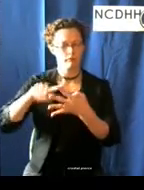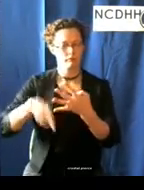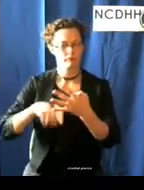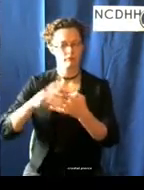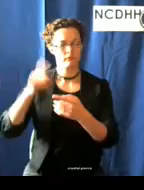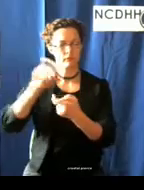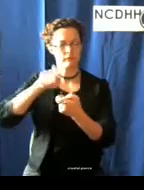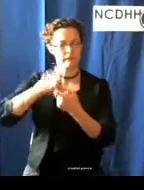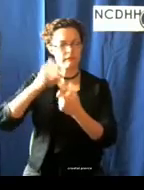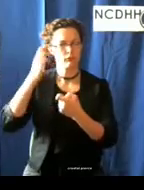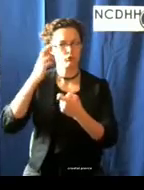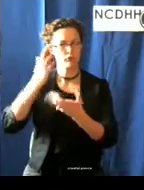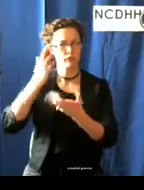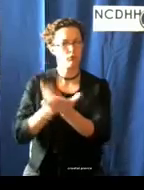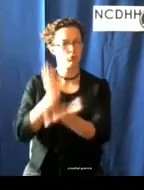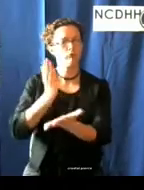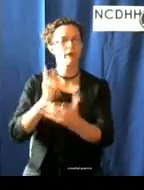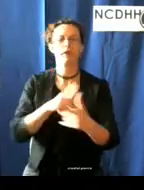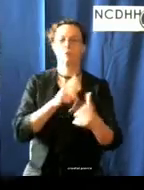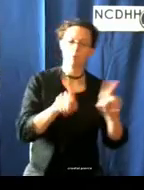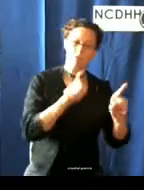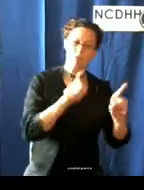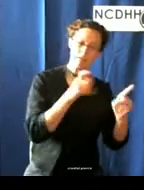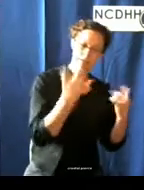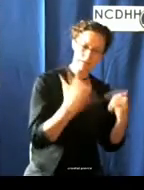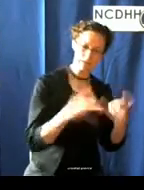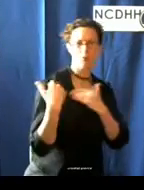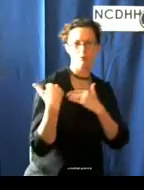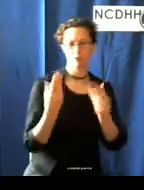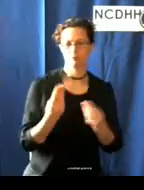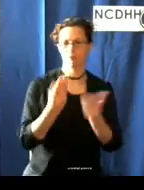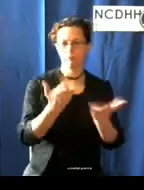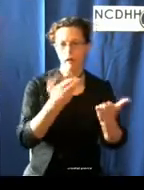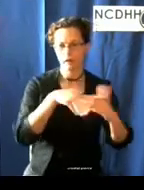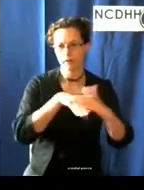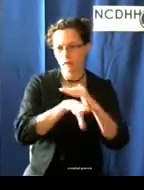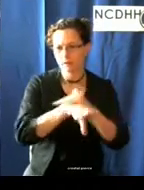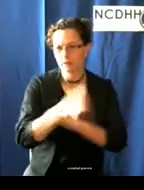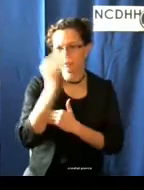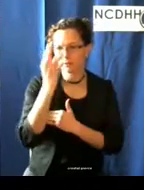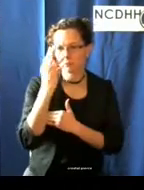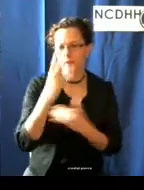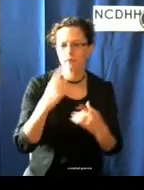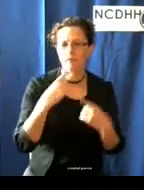THE NEXT FEDERAL LAW THAT COMES INTO PLAY IS THE REHAB ACT SECTION 504